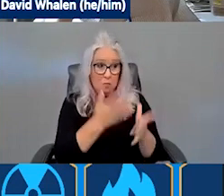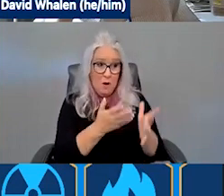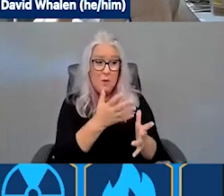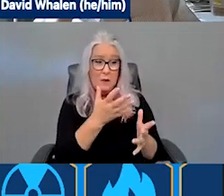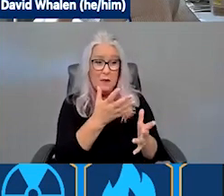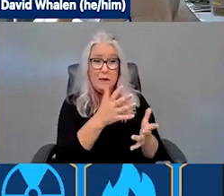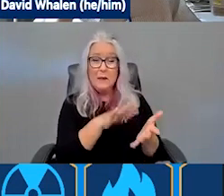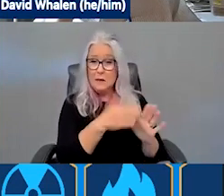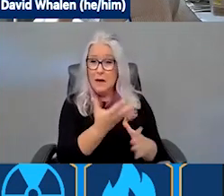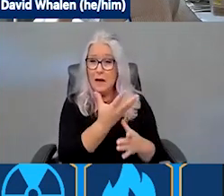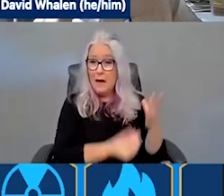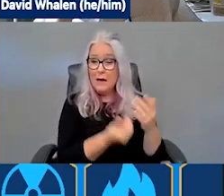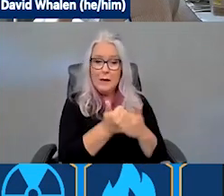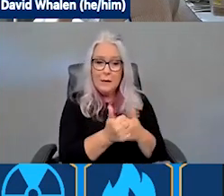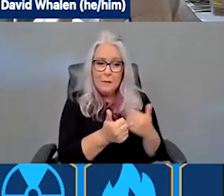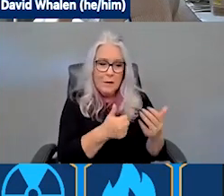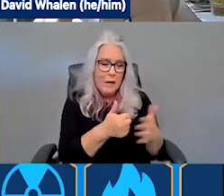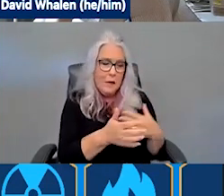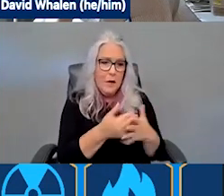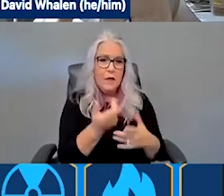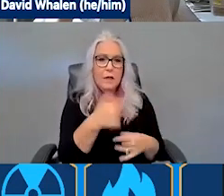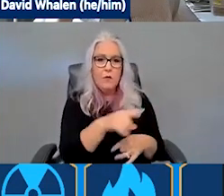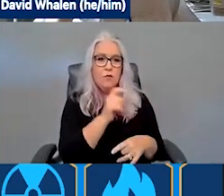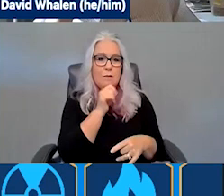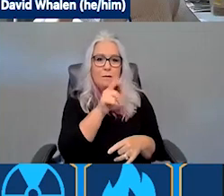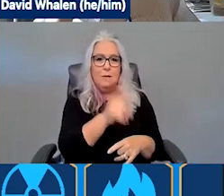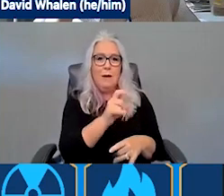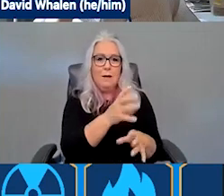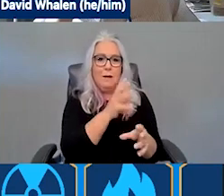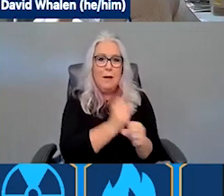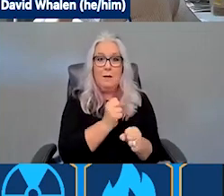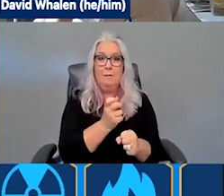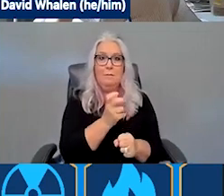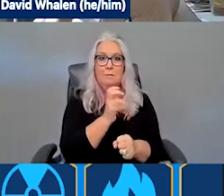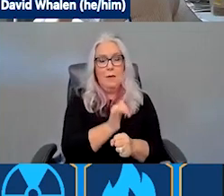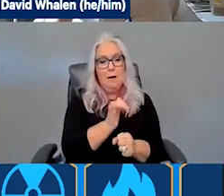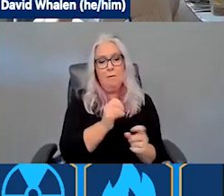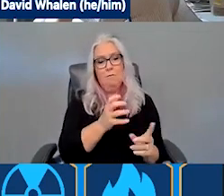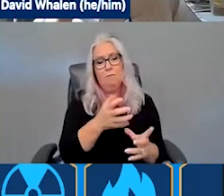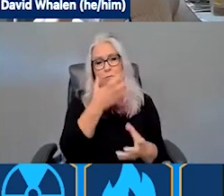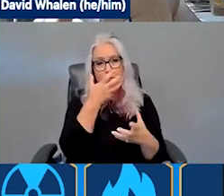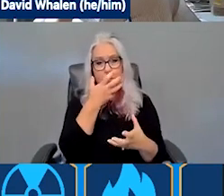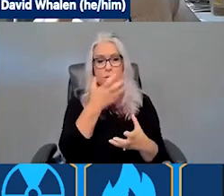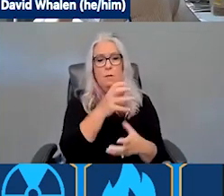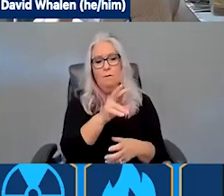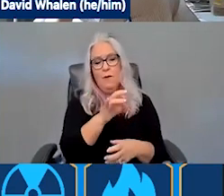receive a scarce ventilator. If there is confidence that they could survive without the ventilator then they should not